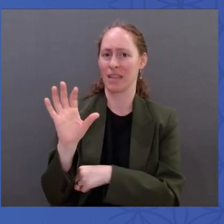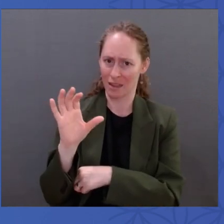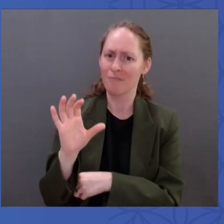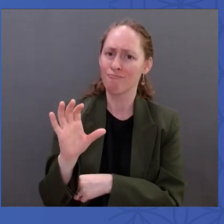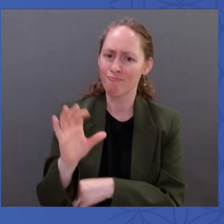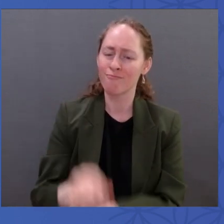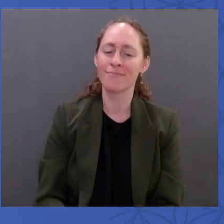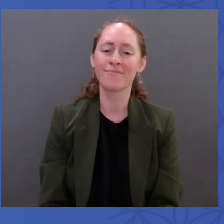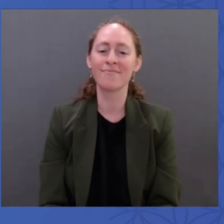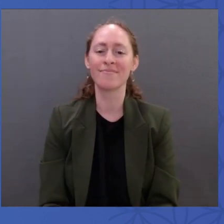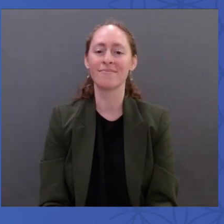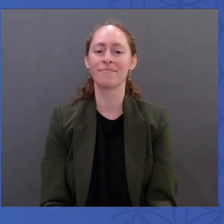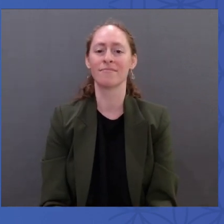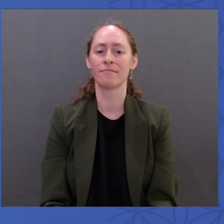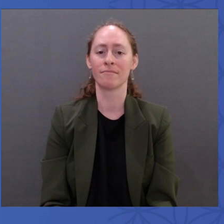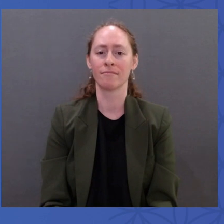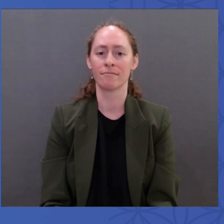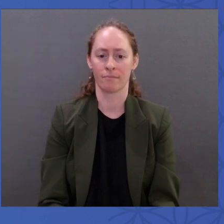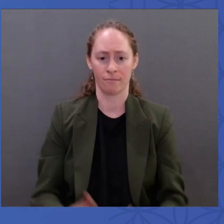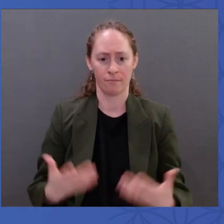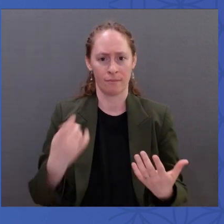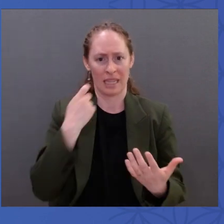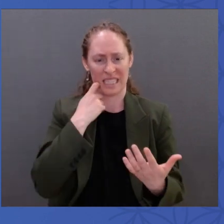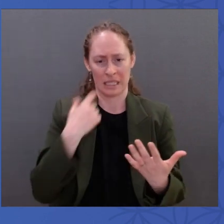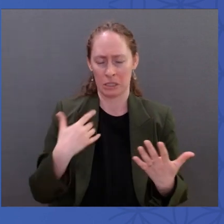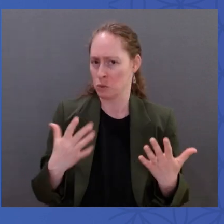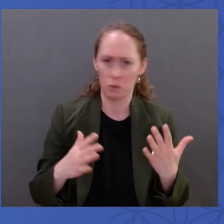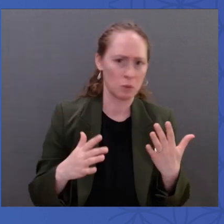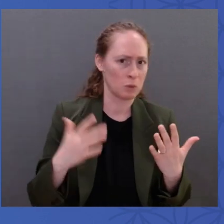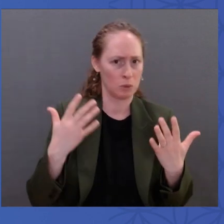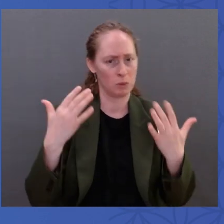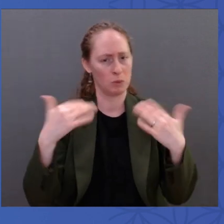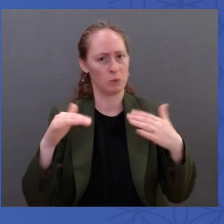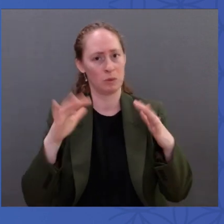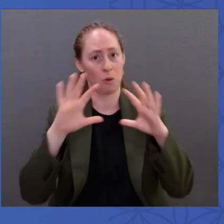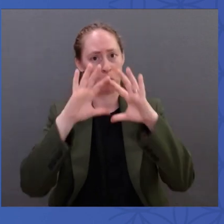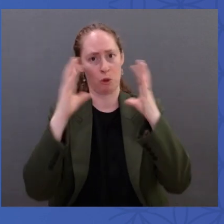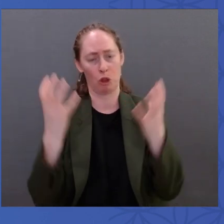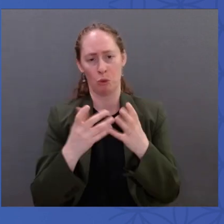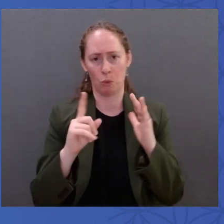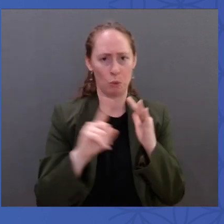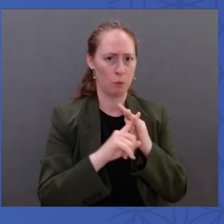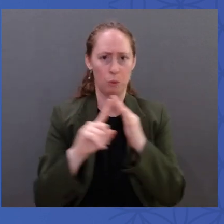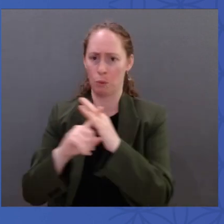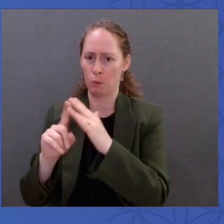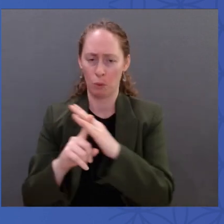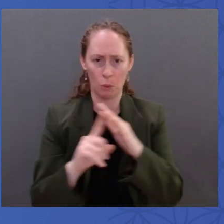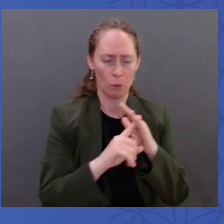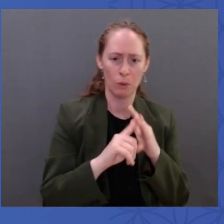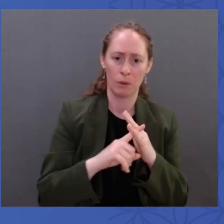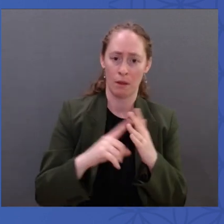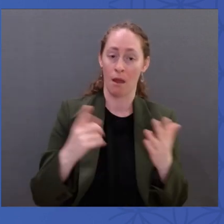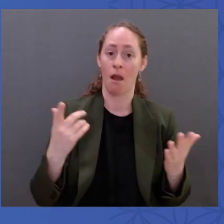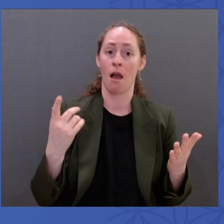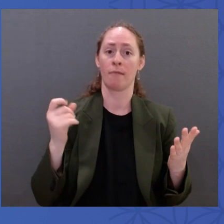At the same time, they have provided us with opportunities and more importantly, valuable lessons